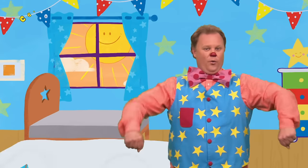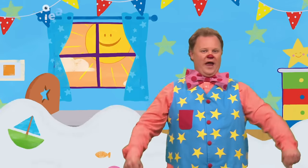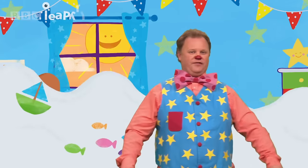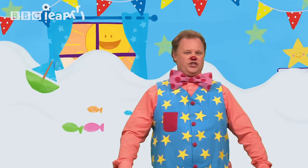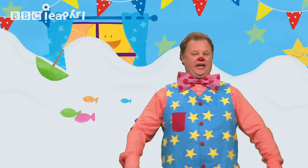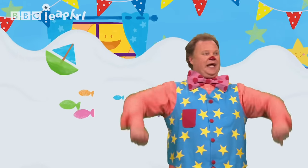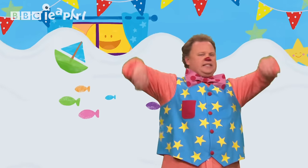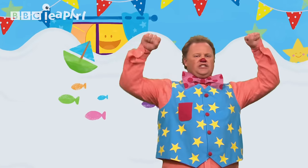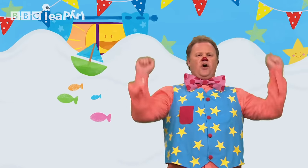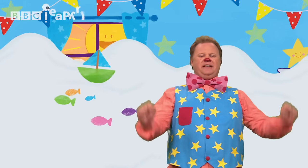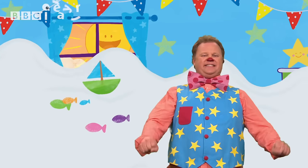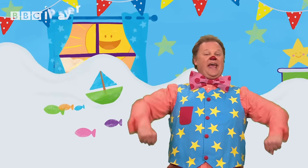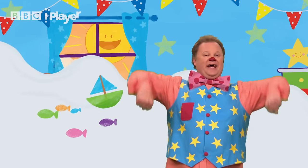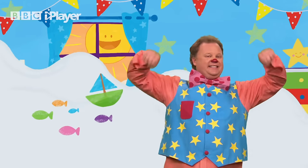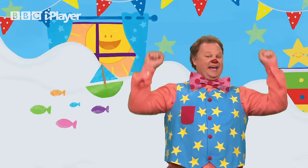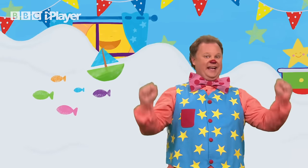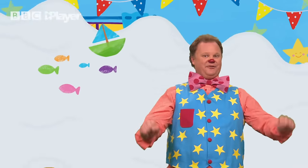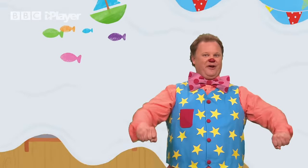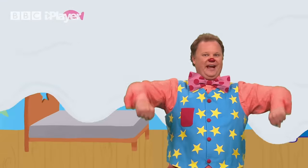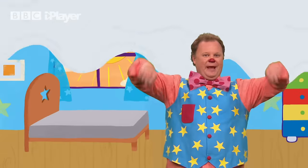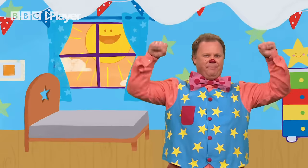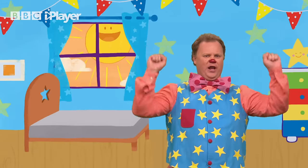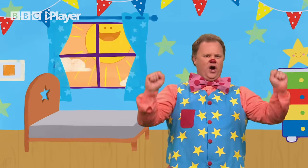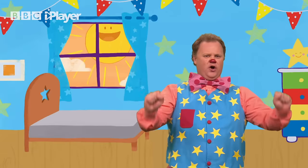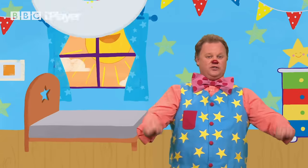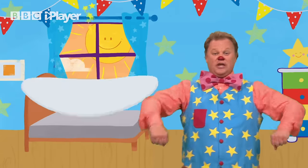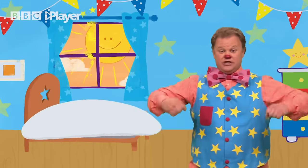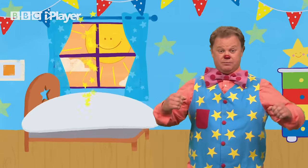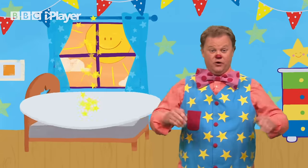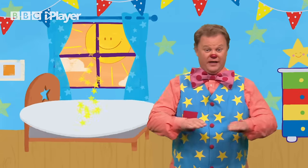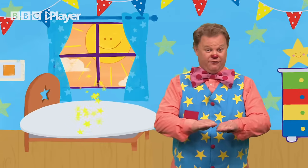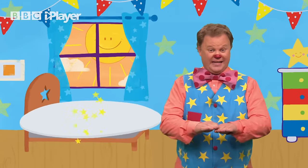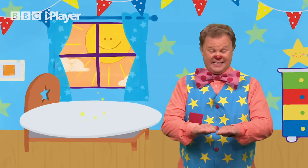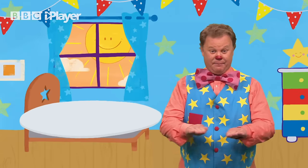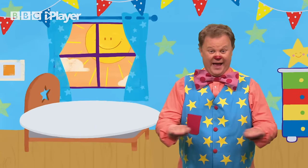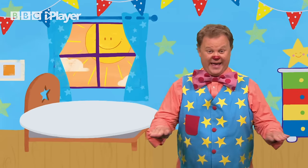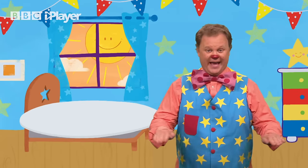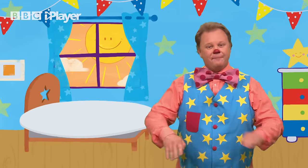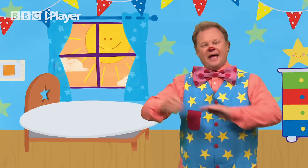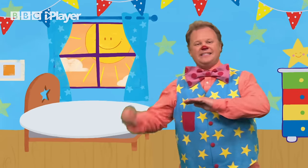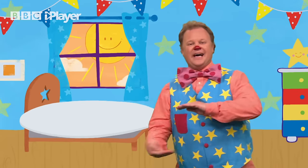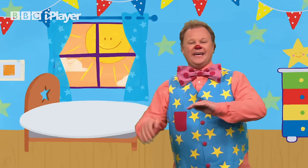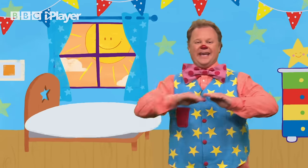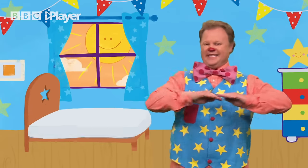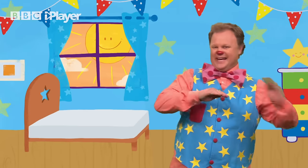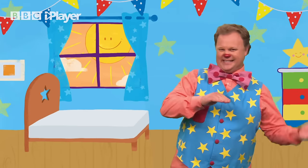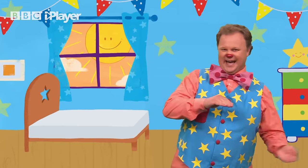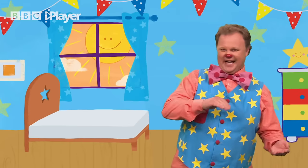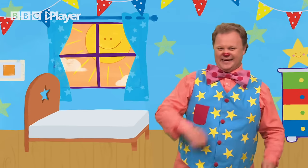wave the sheep like a stormy sea until it really billows fills smooth it flat as a pancake and tuck it in tight